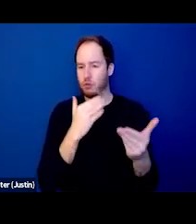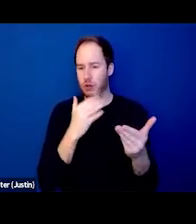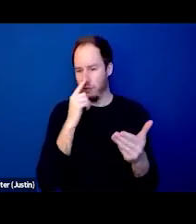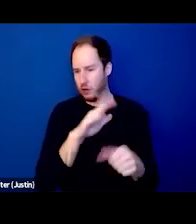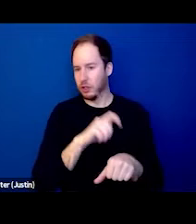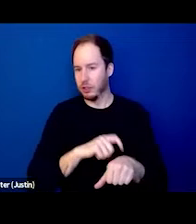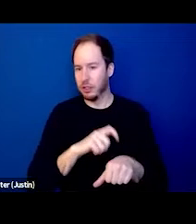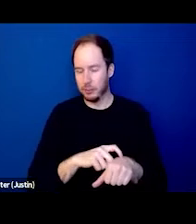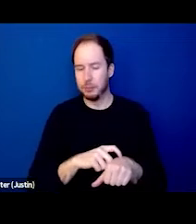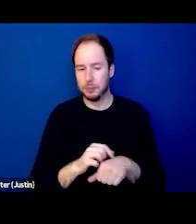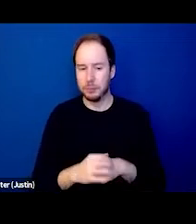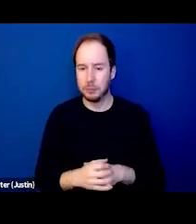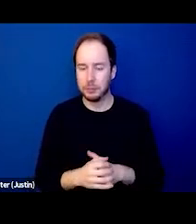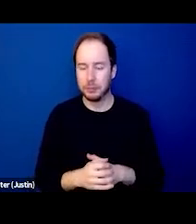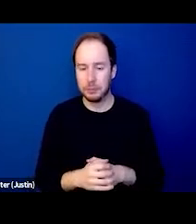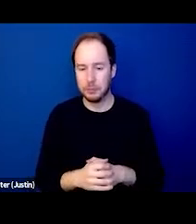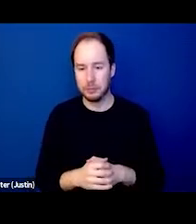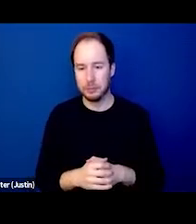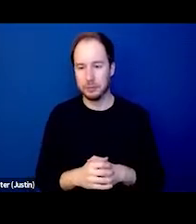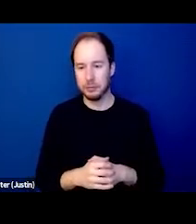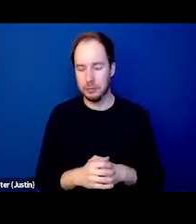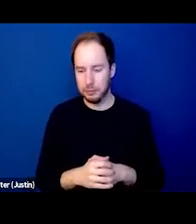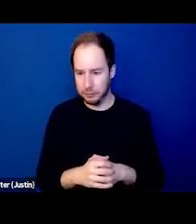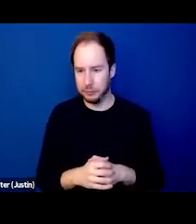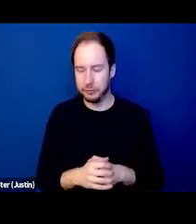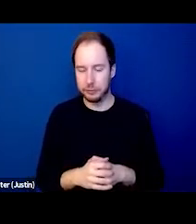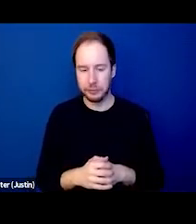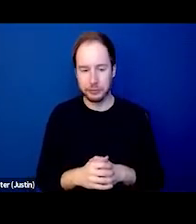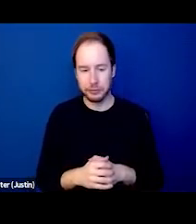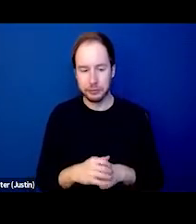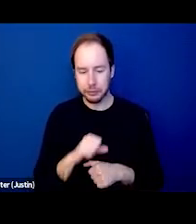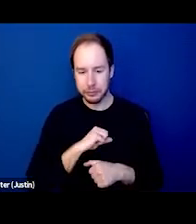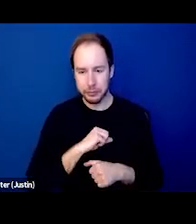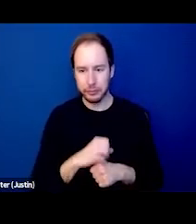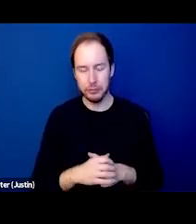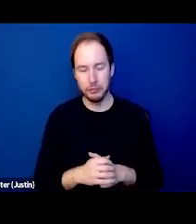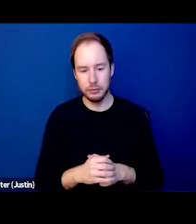is always appreciated. And then this is important to take,